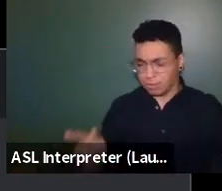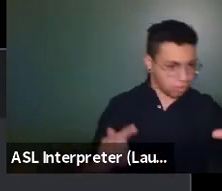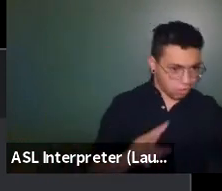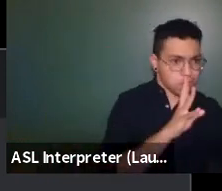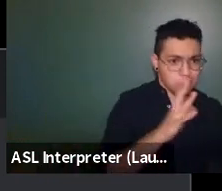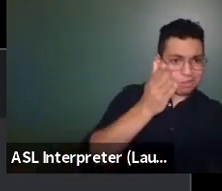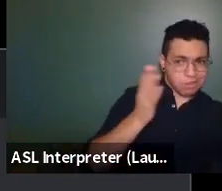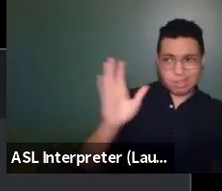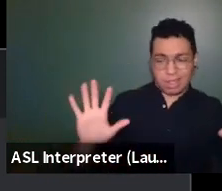read that at the same time.